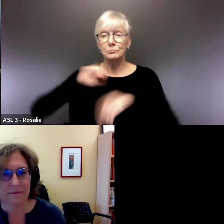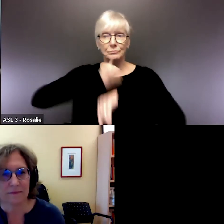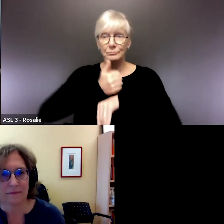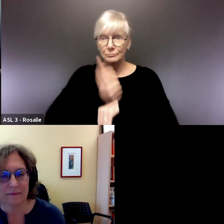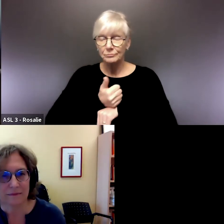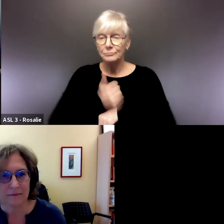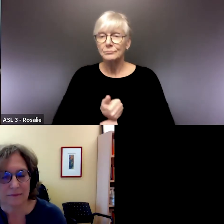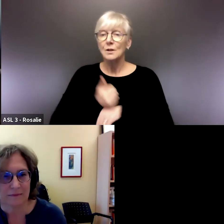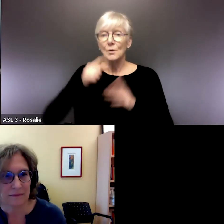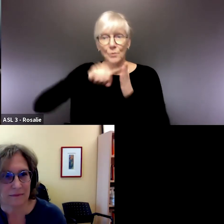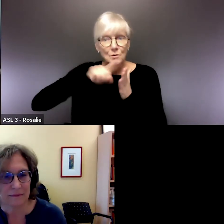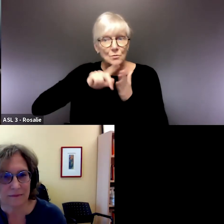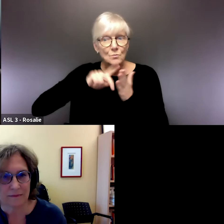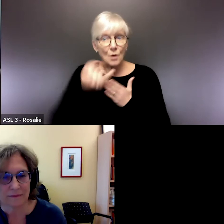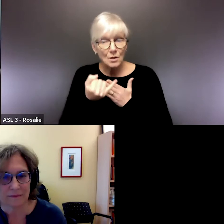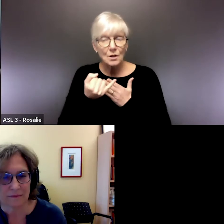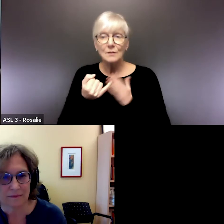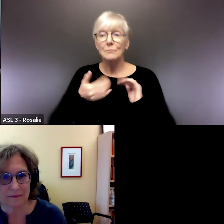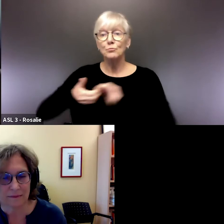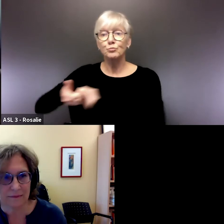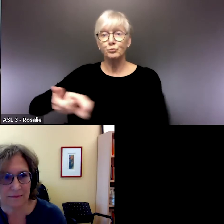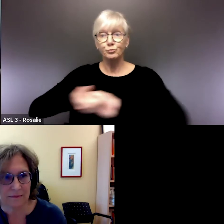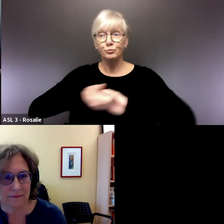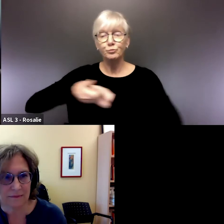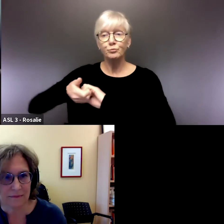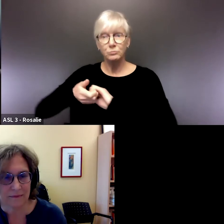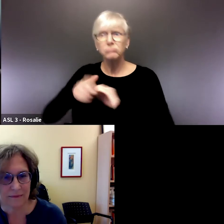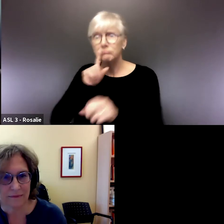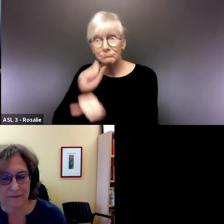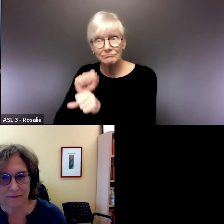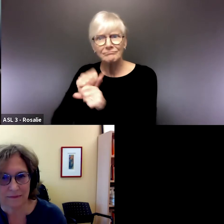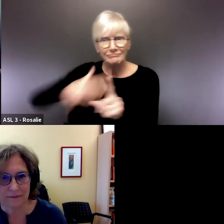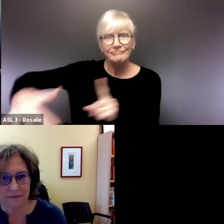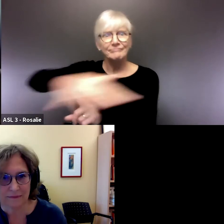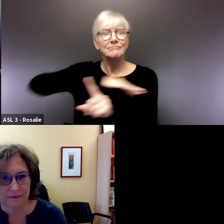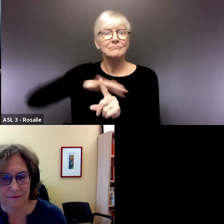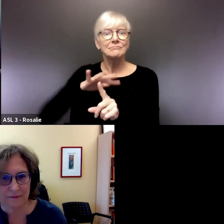of research projects in close collaboration with the practice environment. This is really